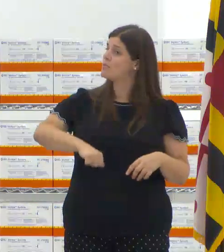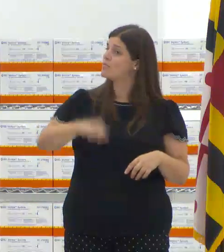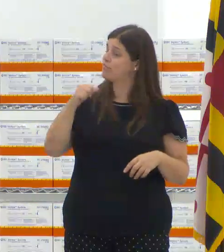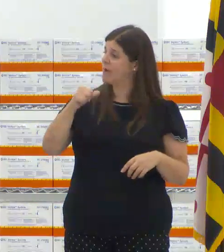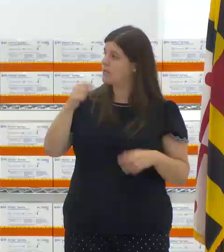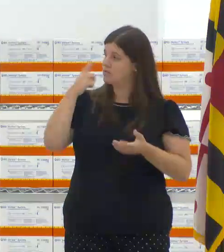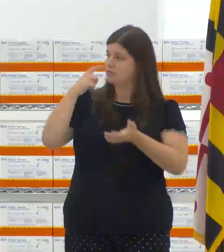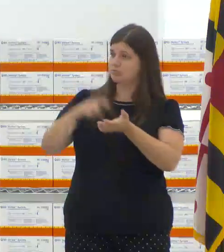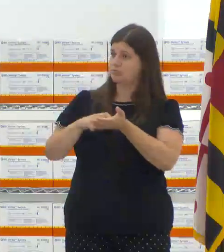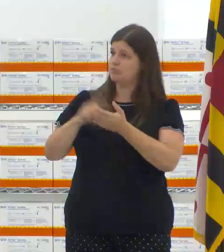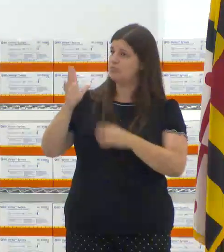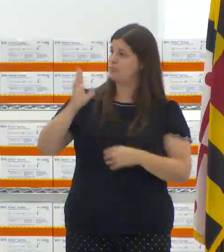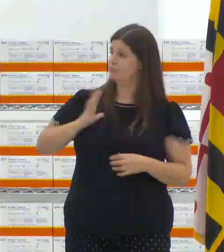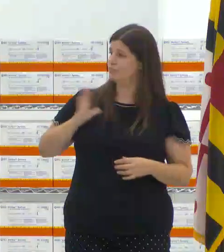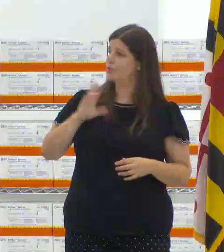east ton, graduate a analysis bury University and Johns